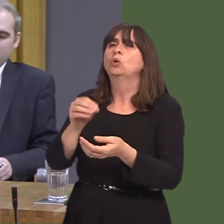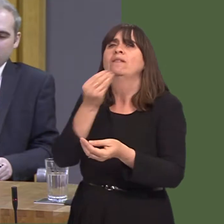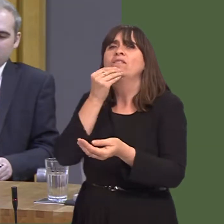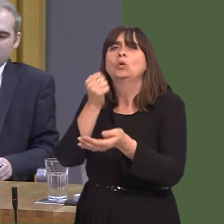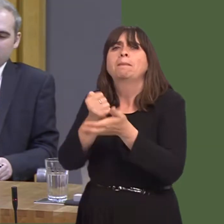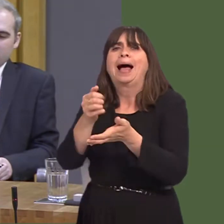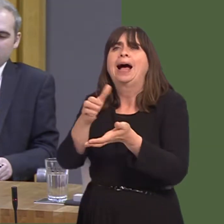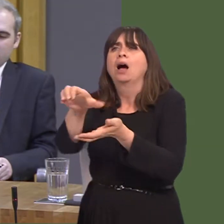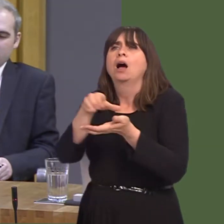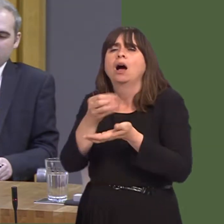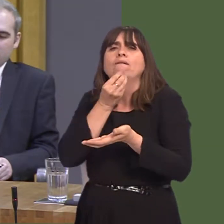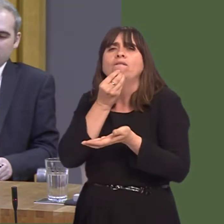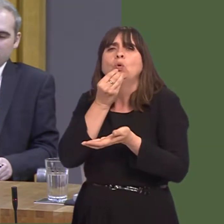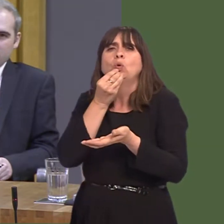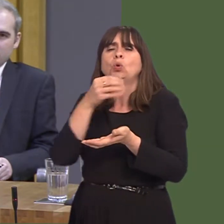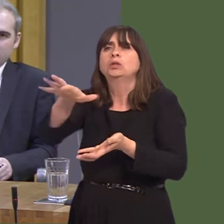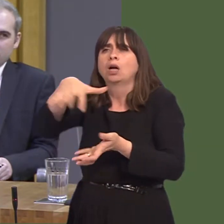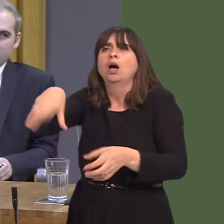meal, and this is the best that you can do.